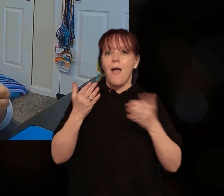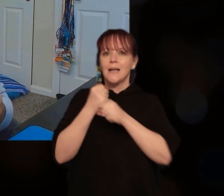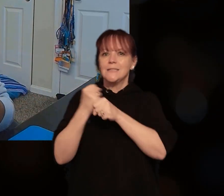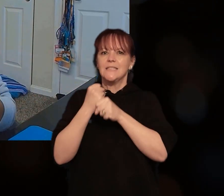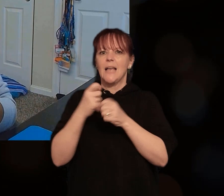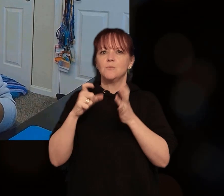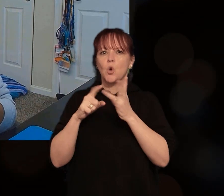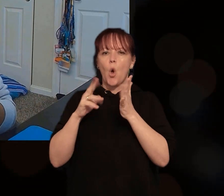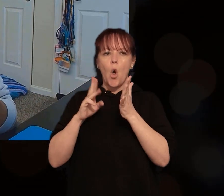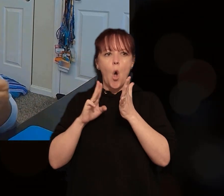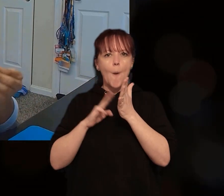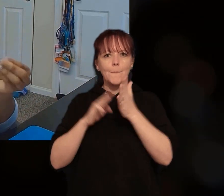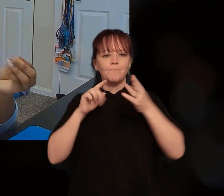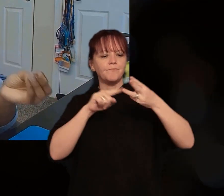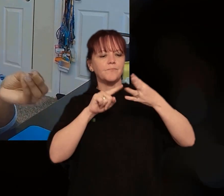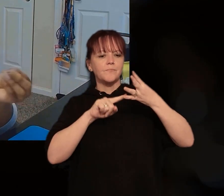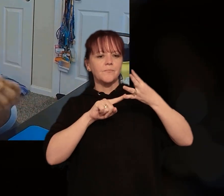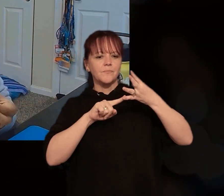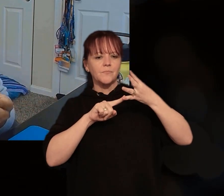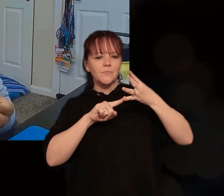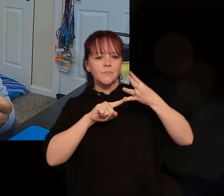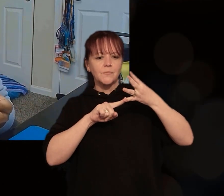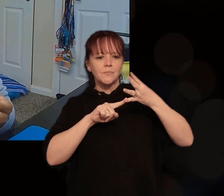Ubisoft's boothing at Paris Games Week